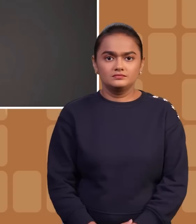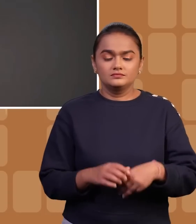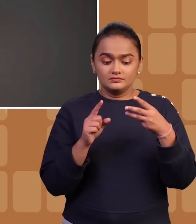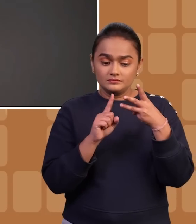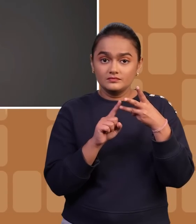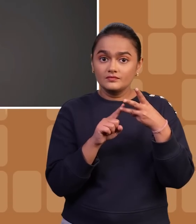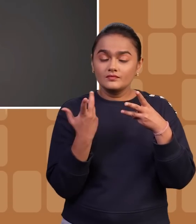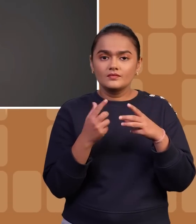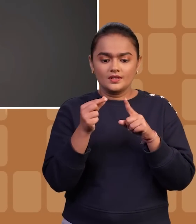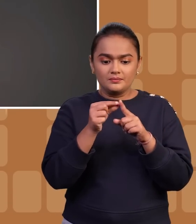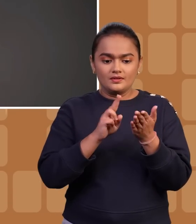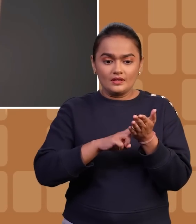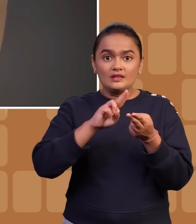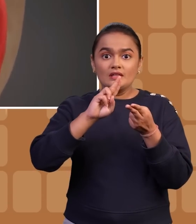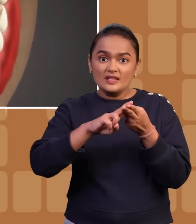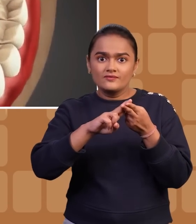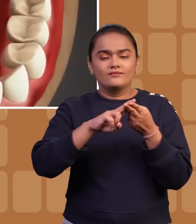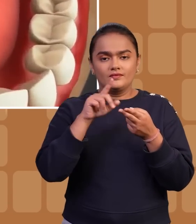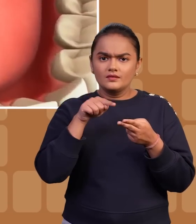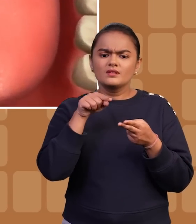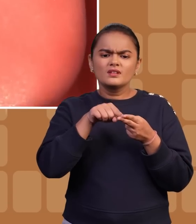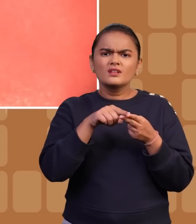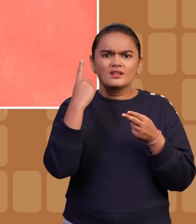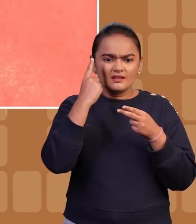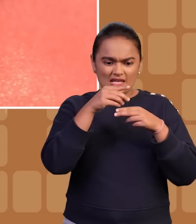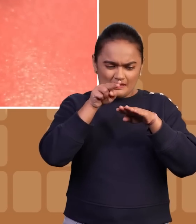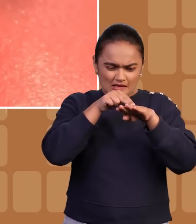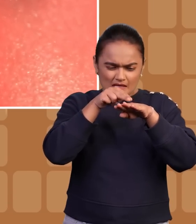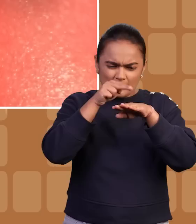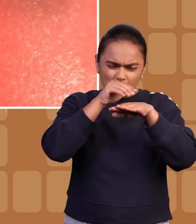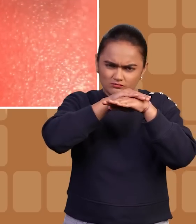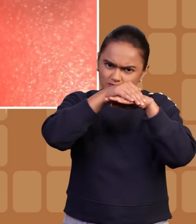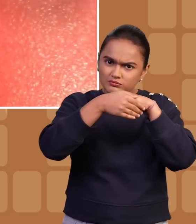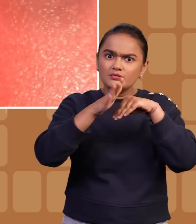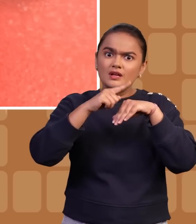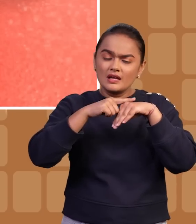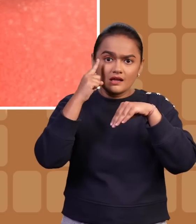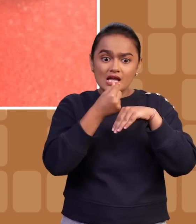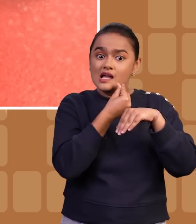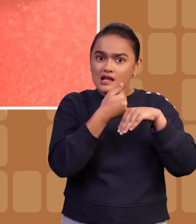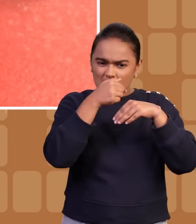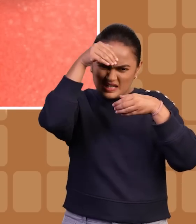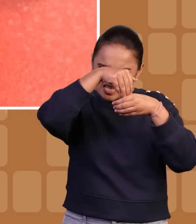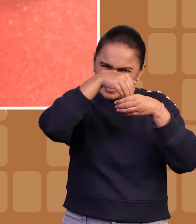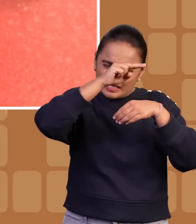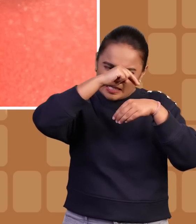Third is pit and fissure sealants. It is a protective coating applied to the deep grooves of molars.